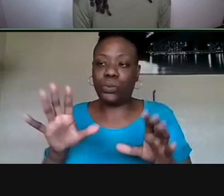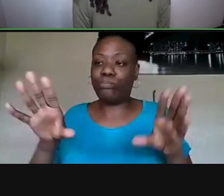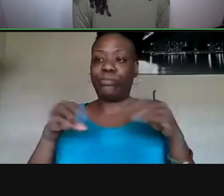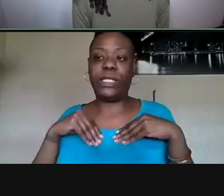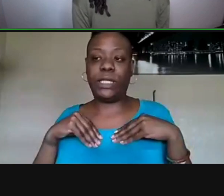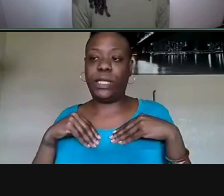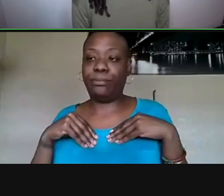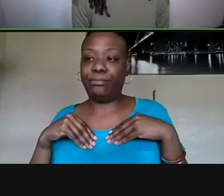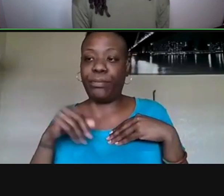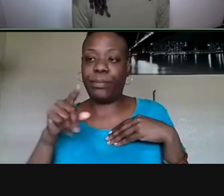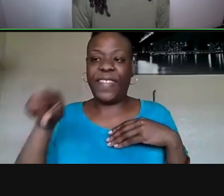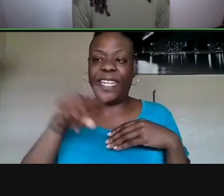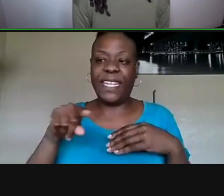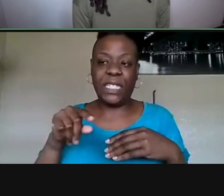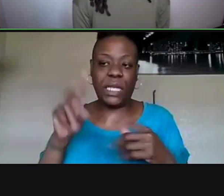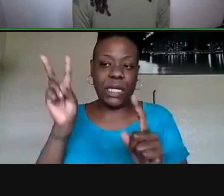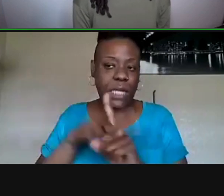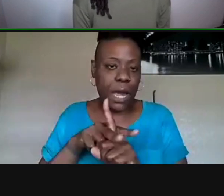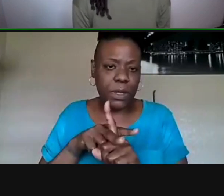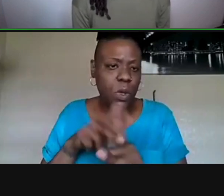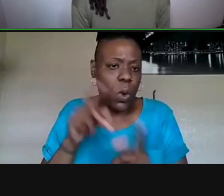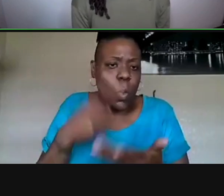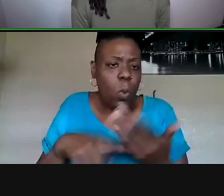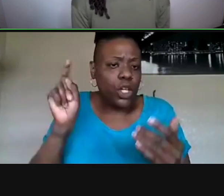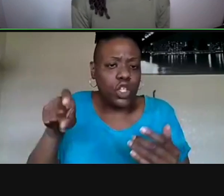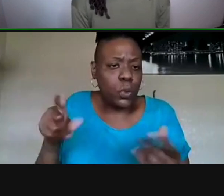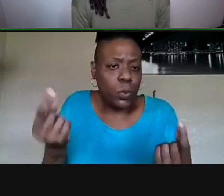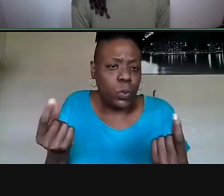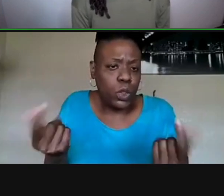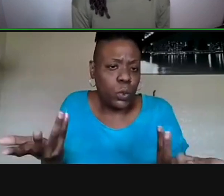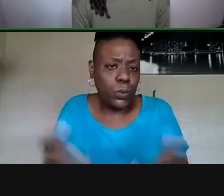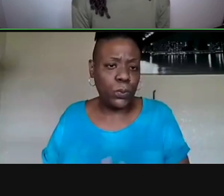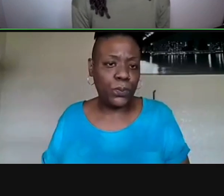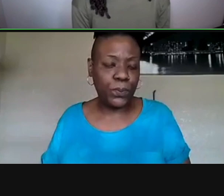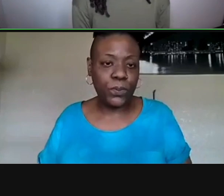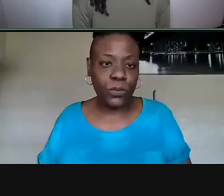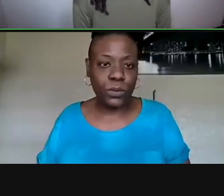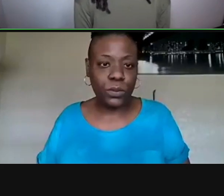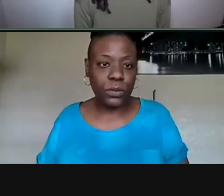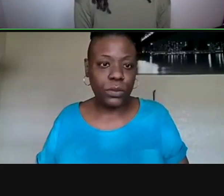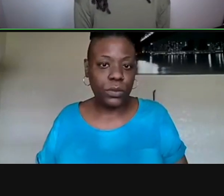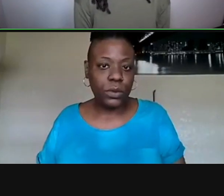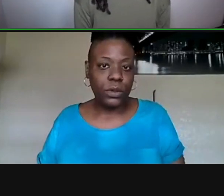The interpreters do not want to accept those type of assignments any longer. What should we do?"